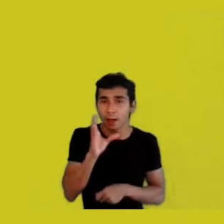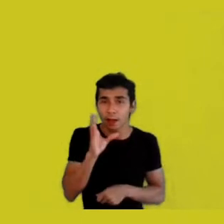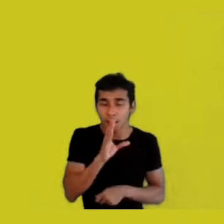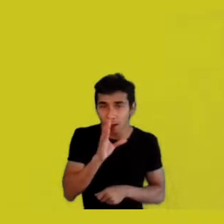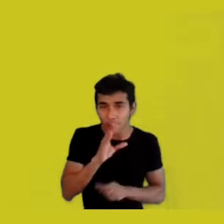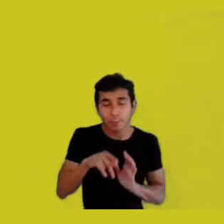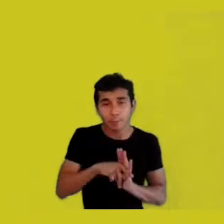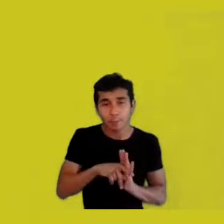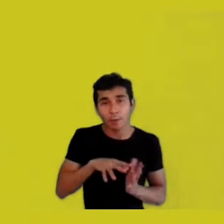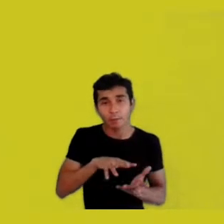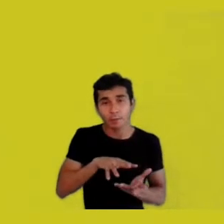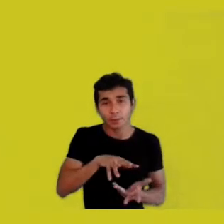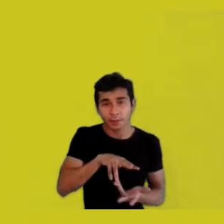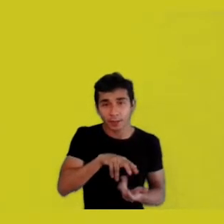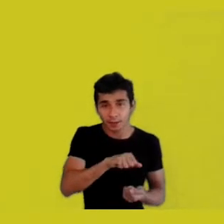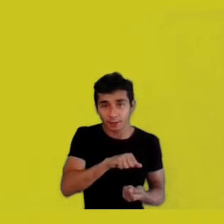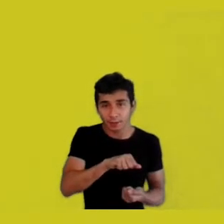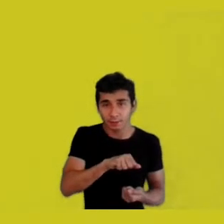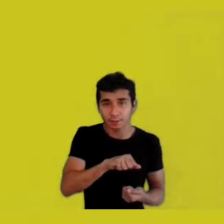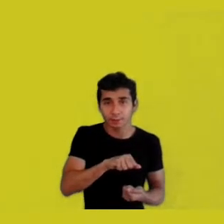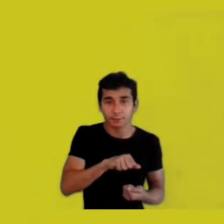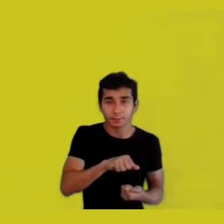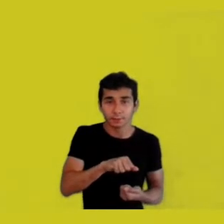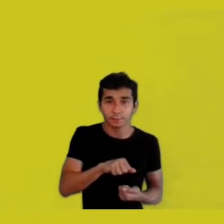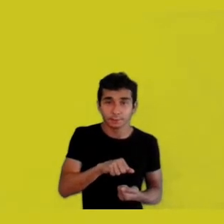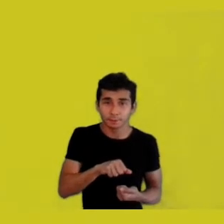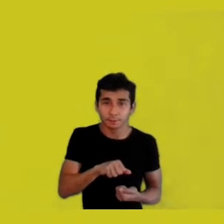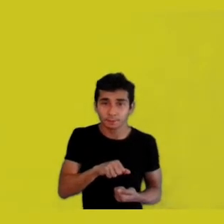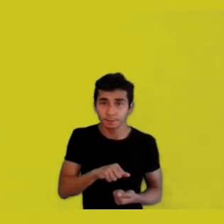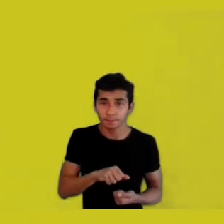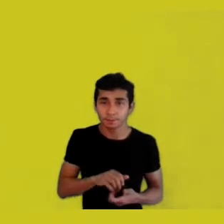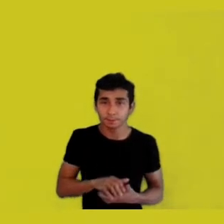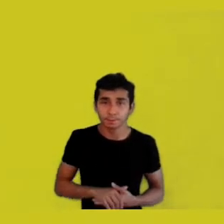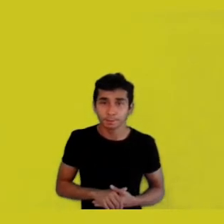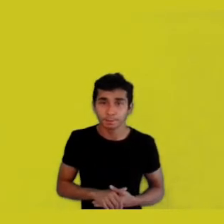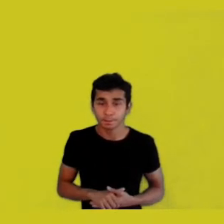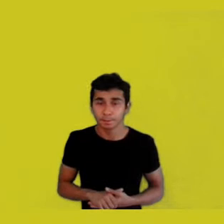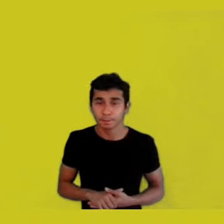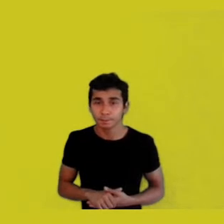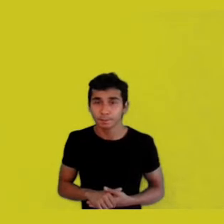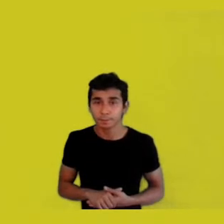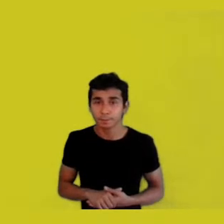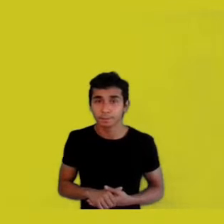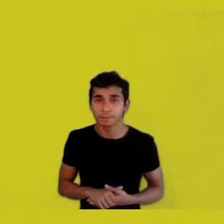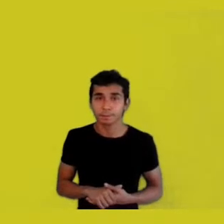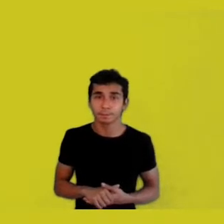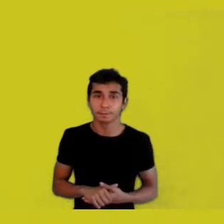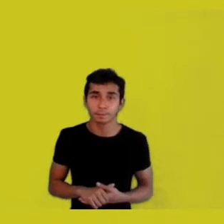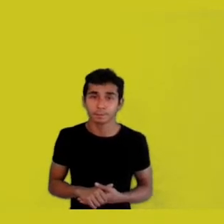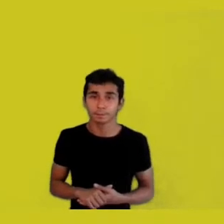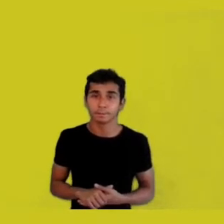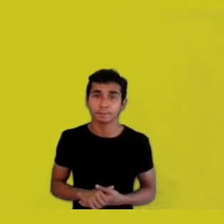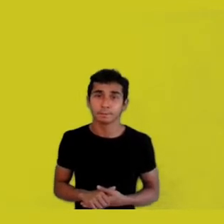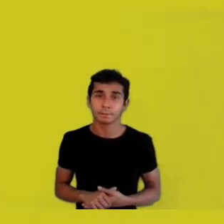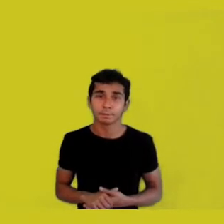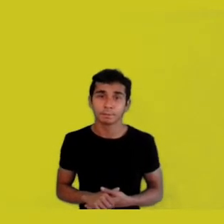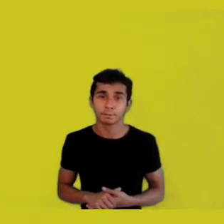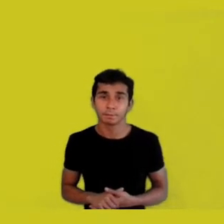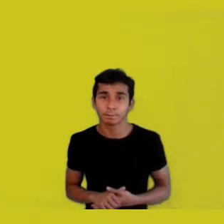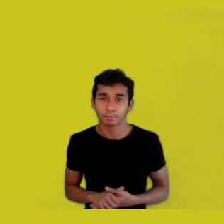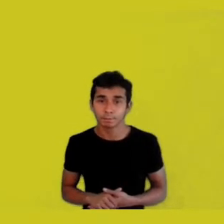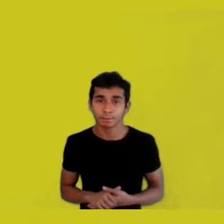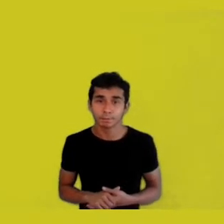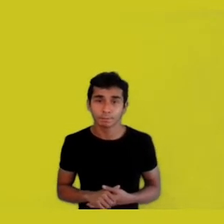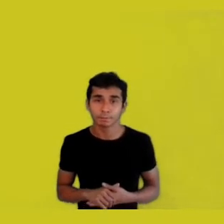is also something unrelated to many others cosmological experiences.